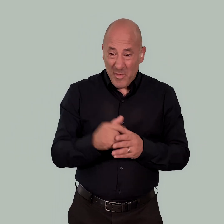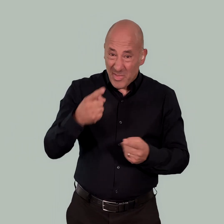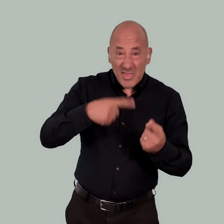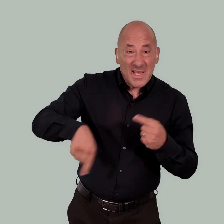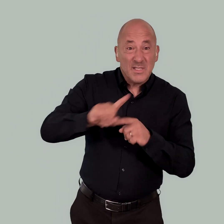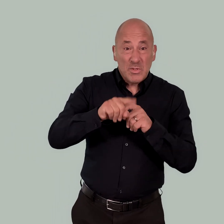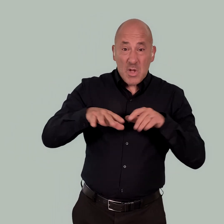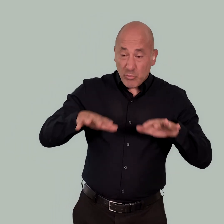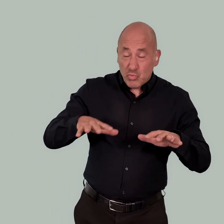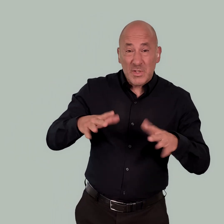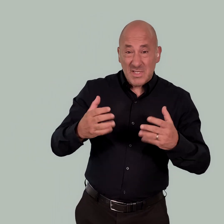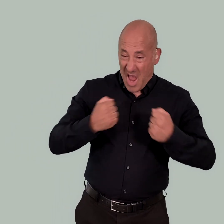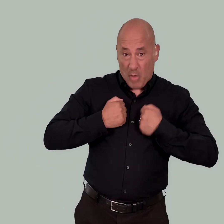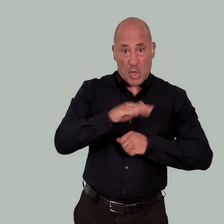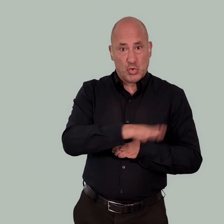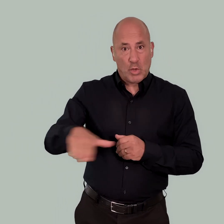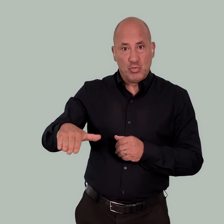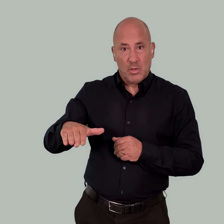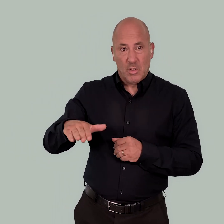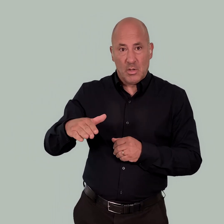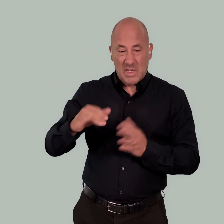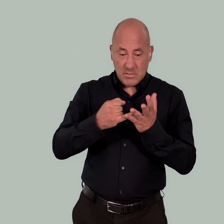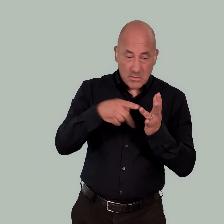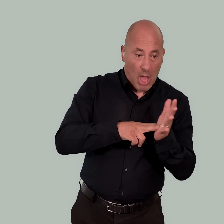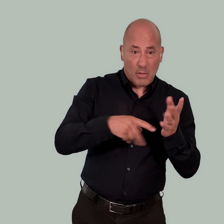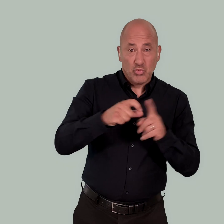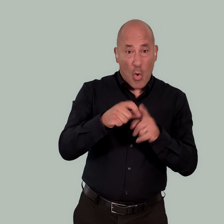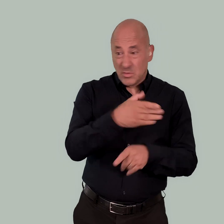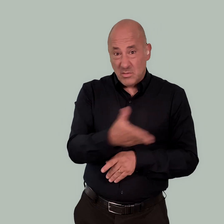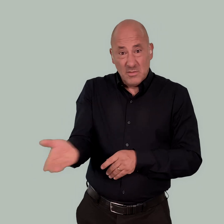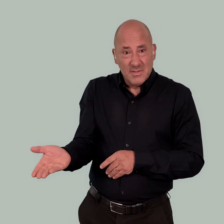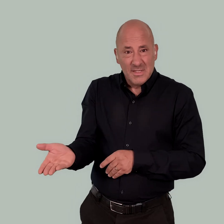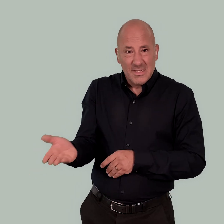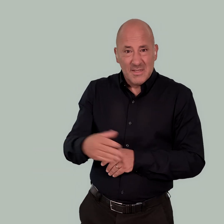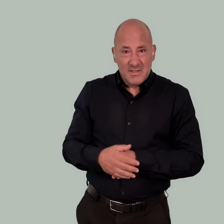They are the sons and daughters of this country.